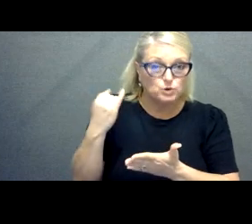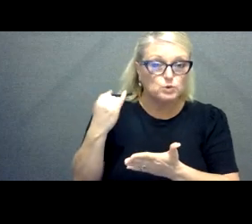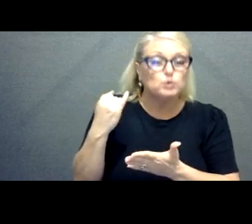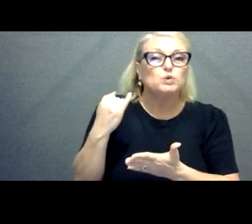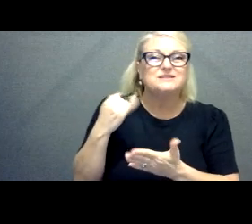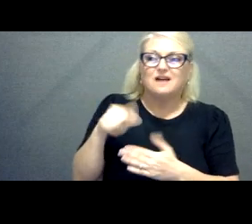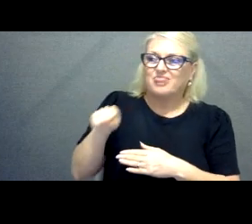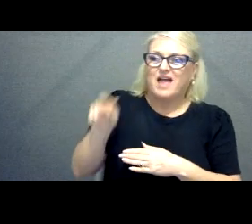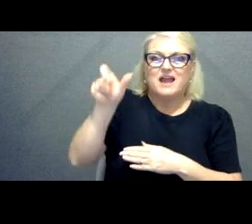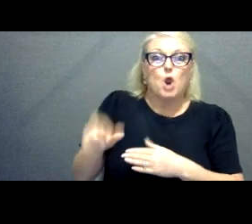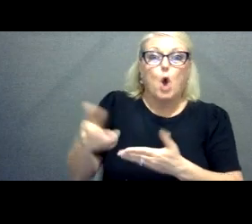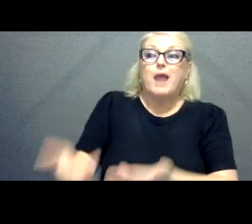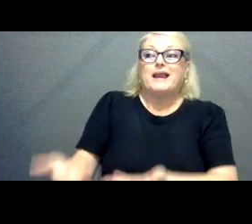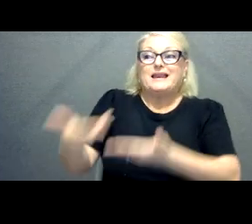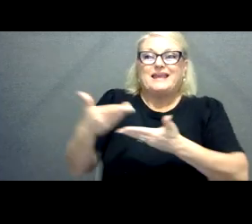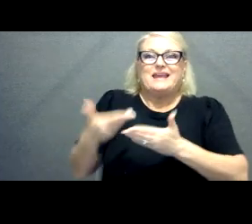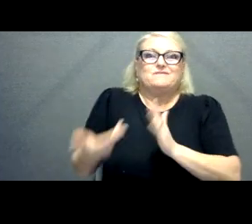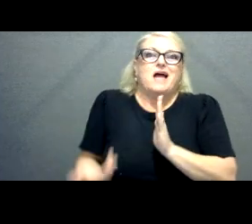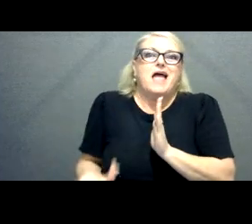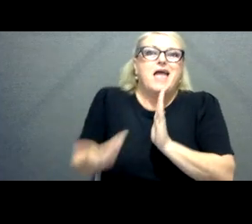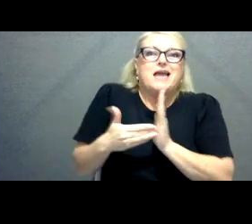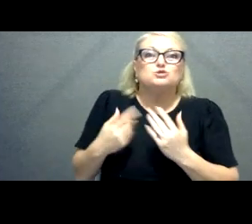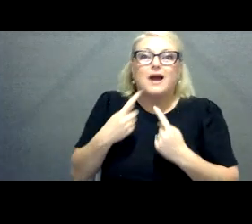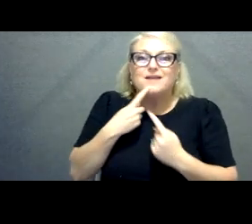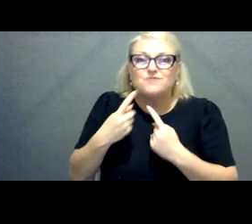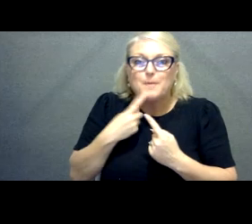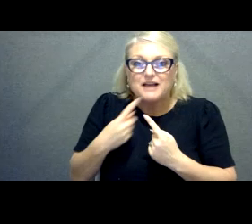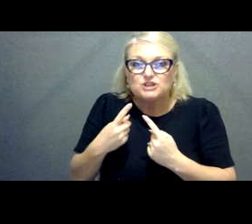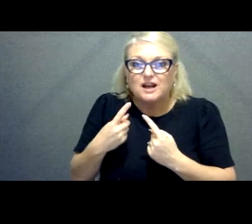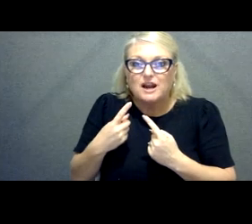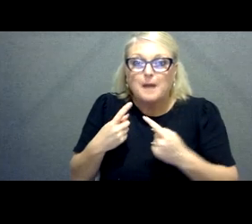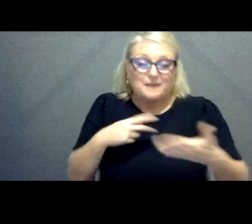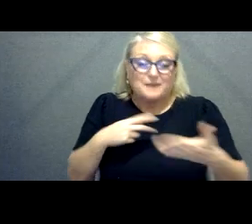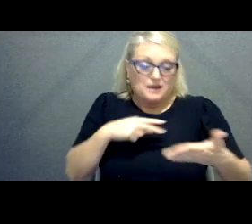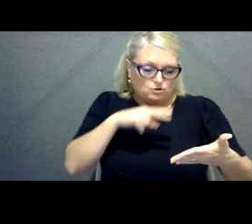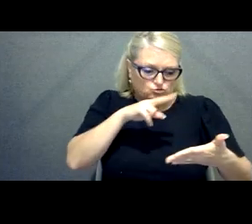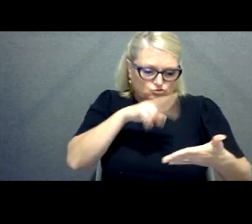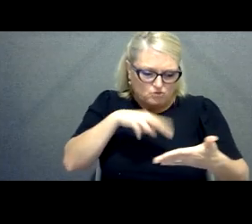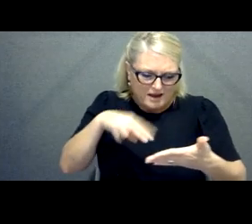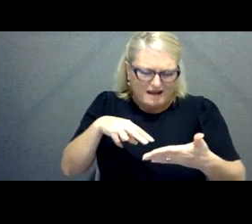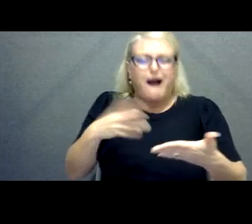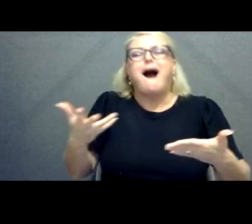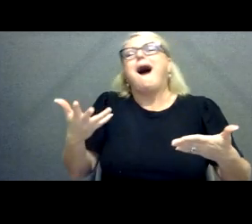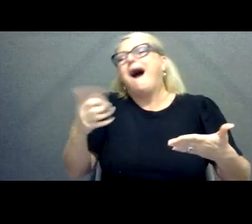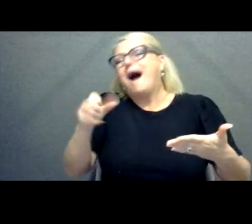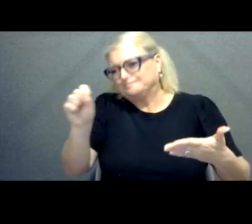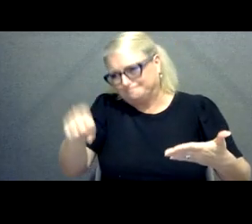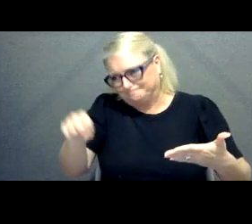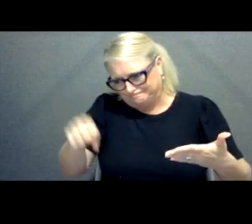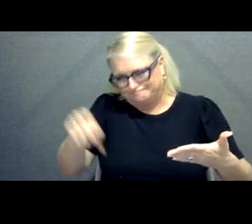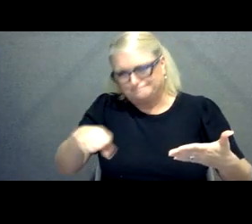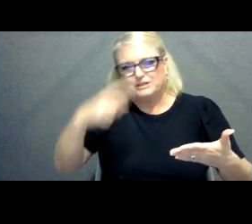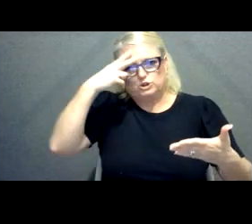solicitor um which can in a lot of cases change the decision that we made um so if you're